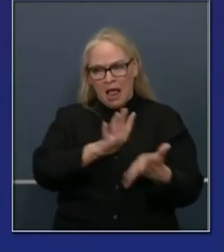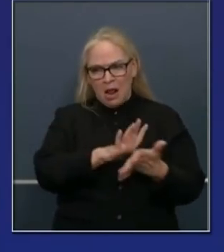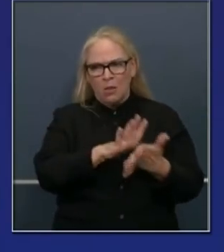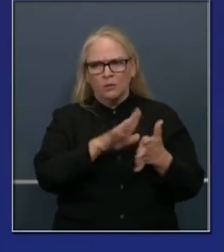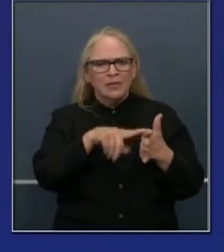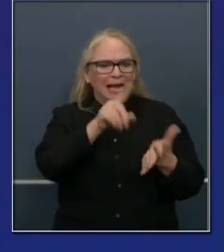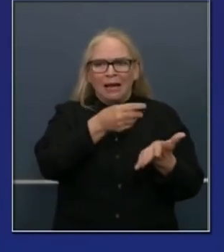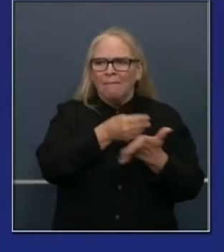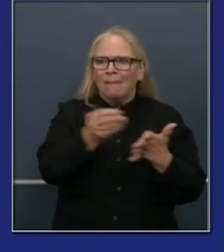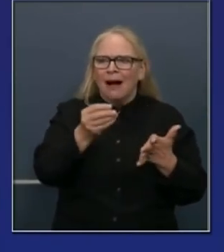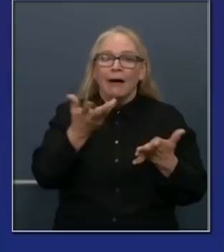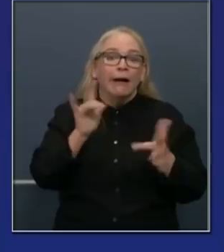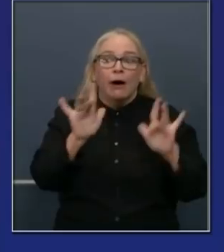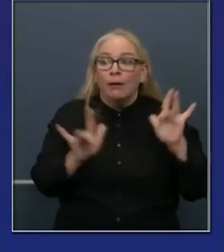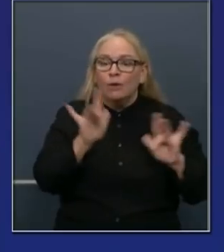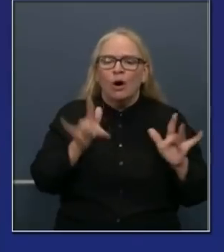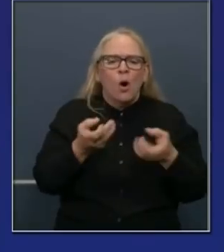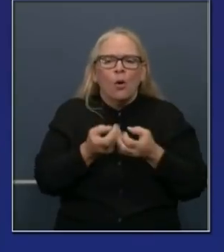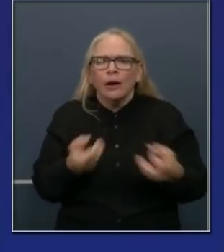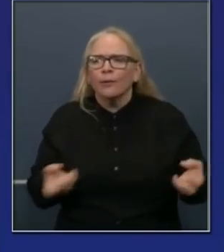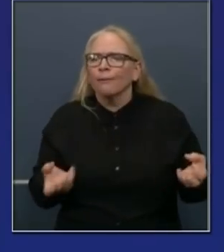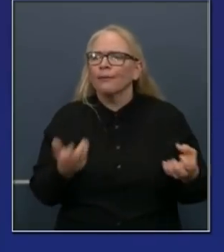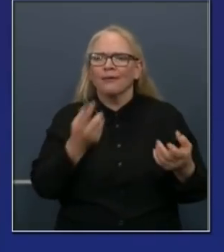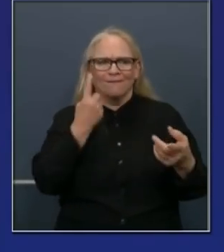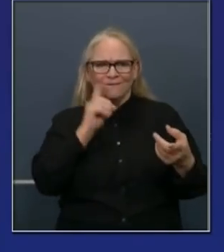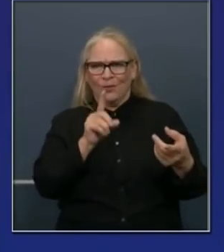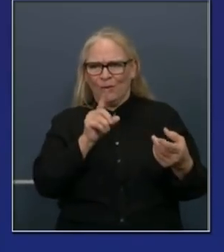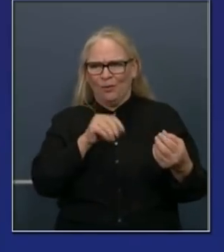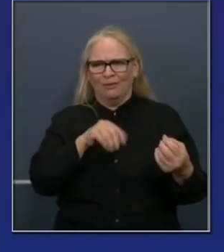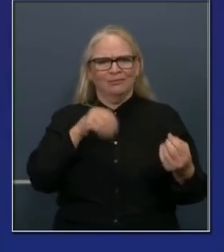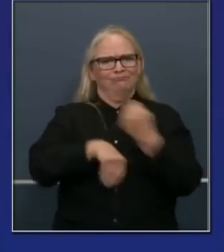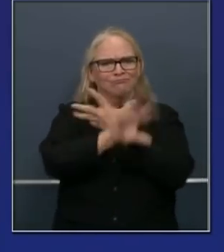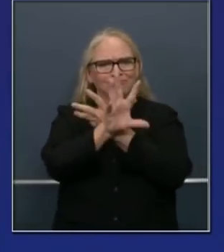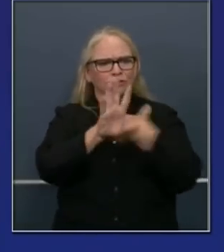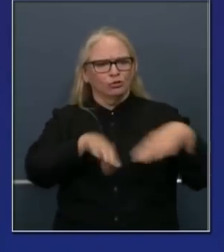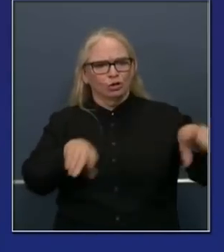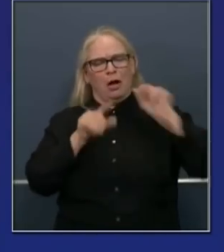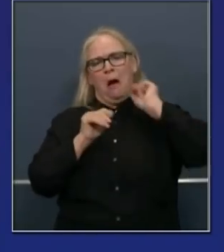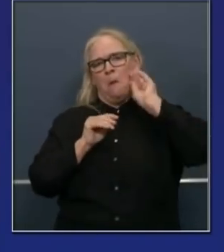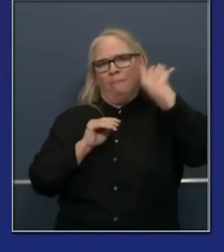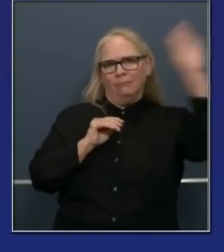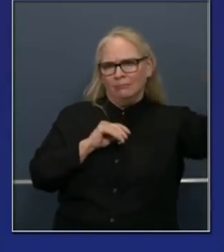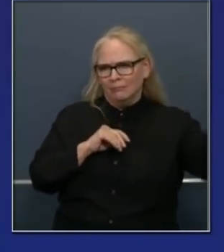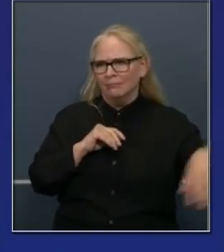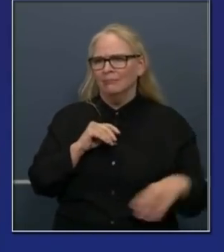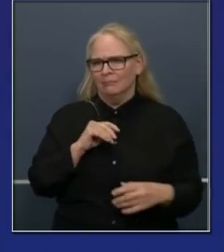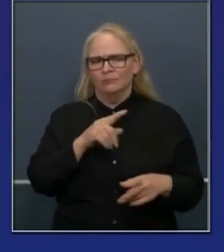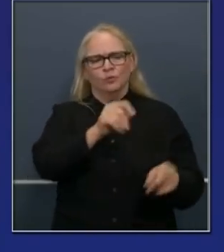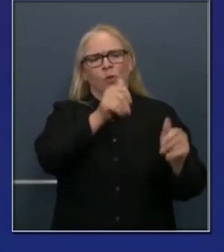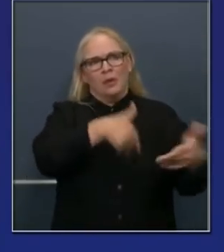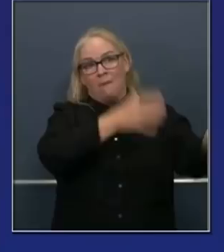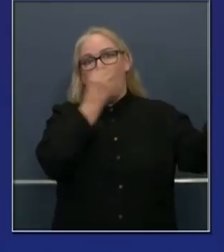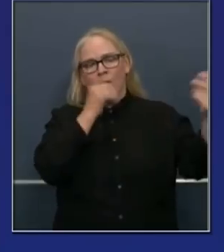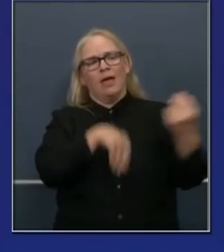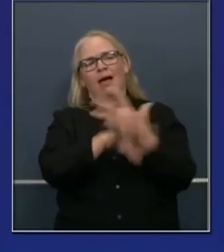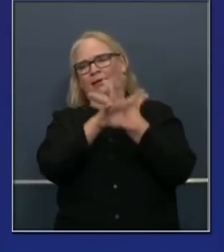THE MONEY WE HAVE PUT UP TO ALLOW FOR DISTRICTS TO PURCHASE